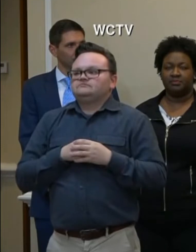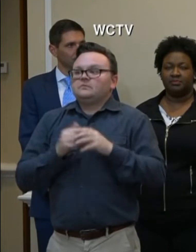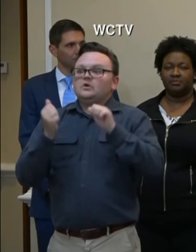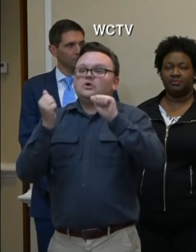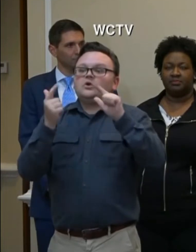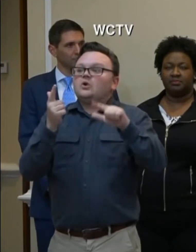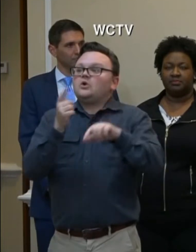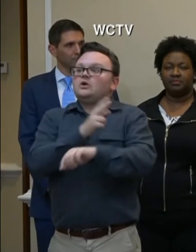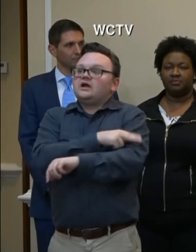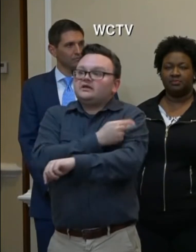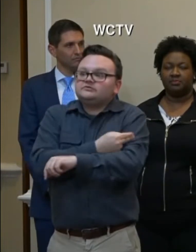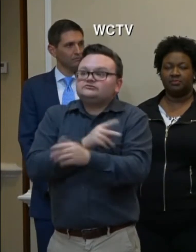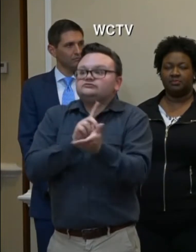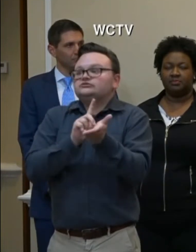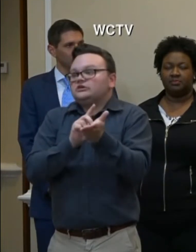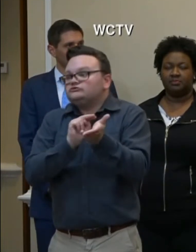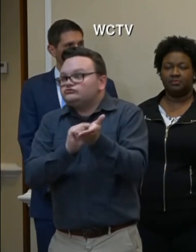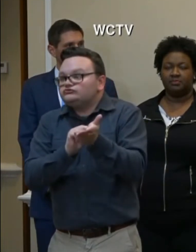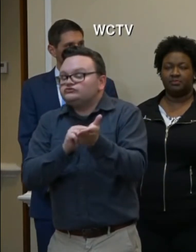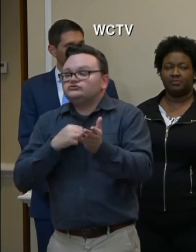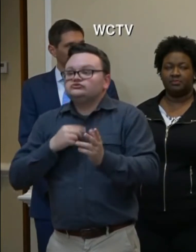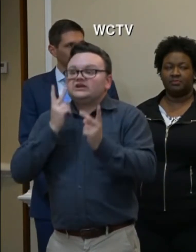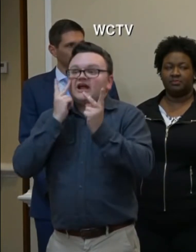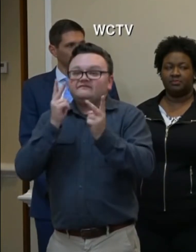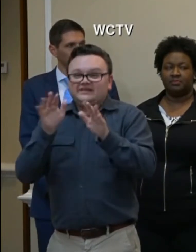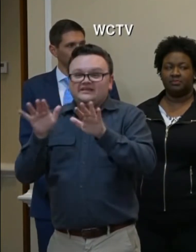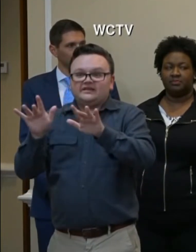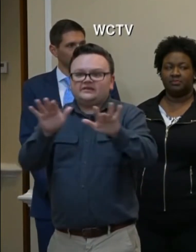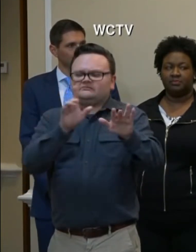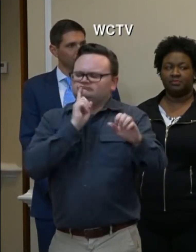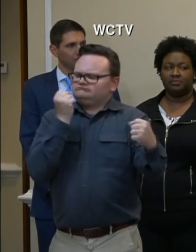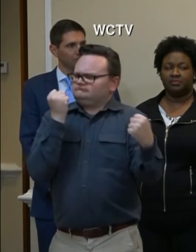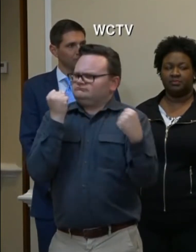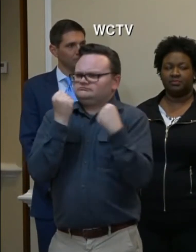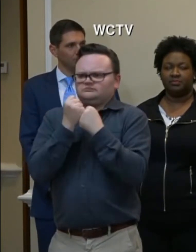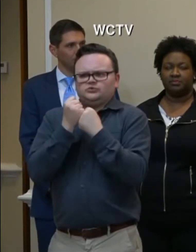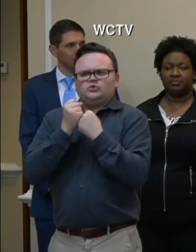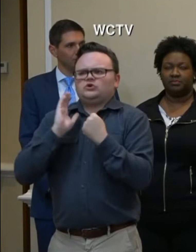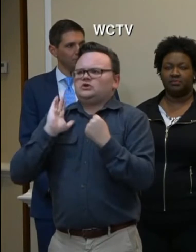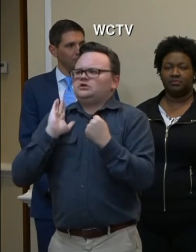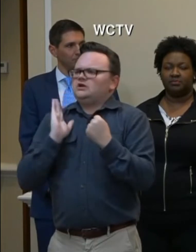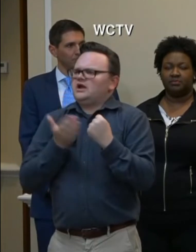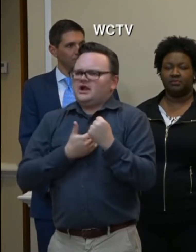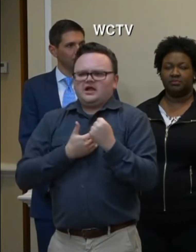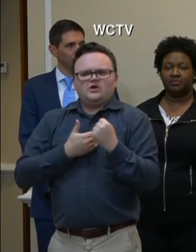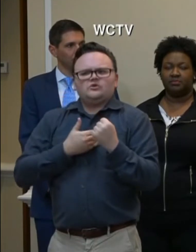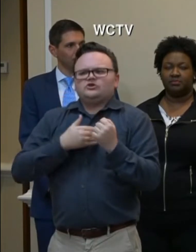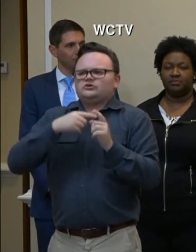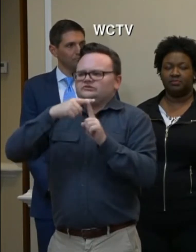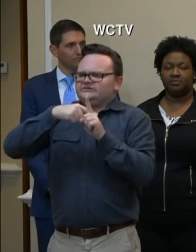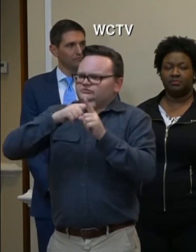their support for and implementation of these screening protocols and every